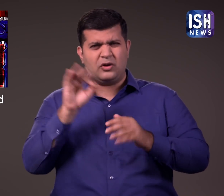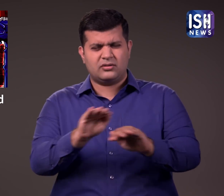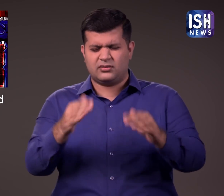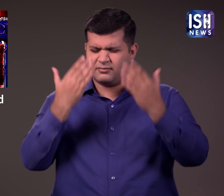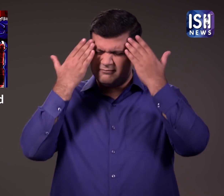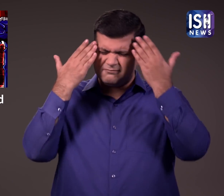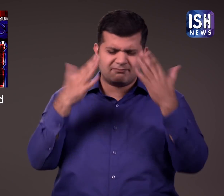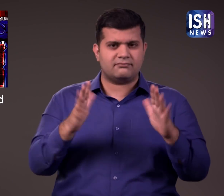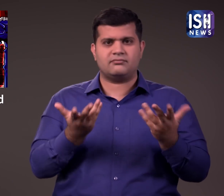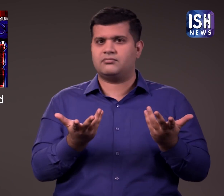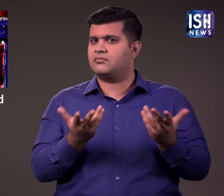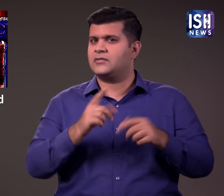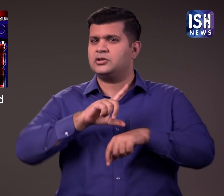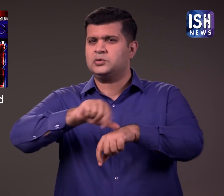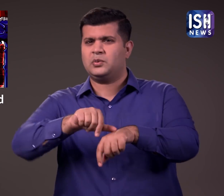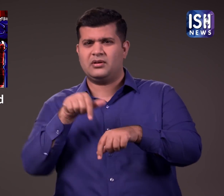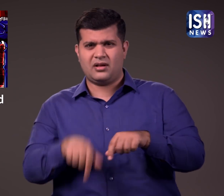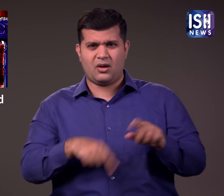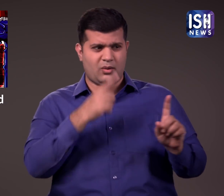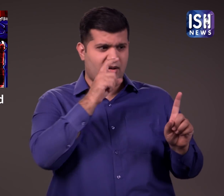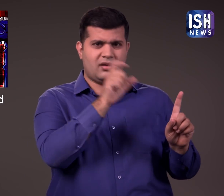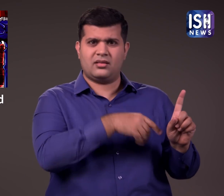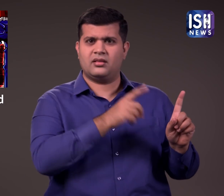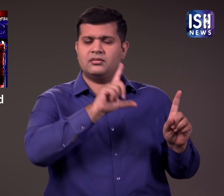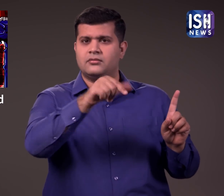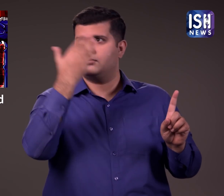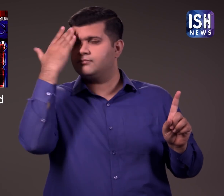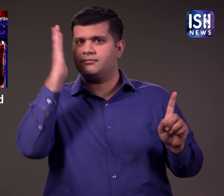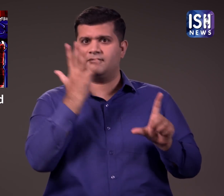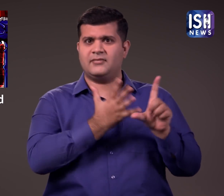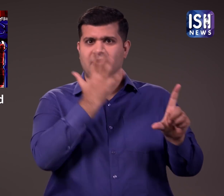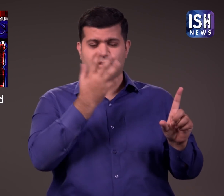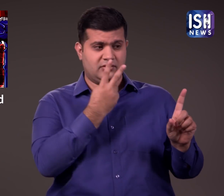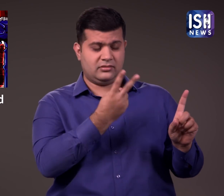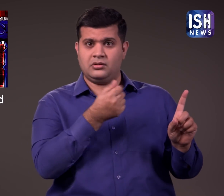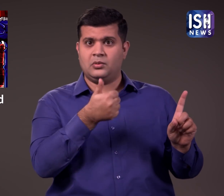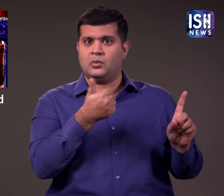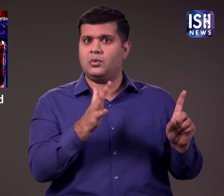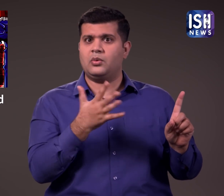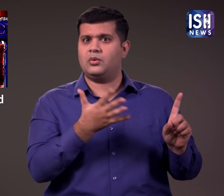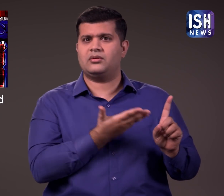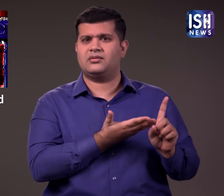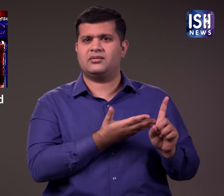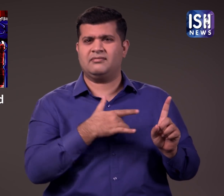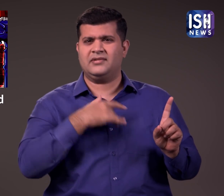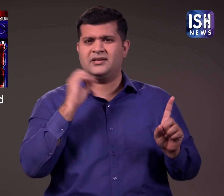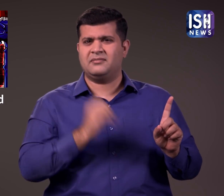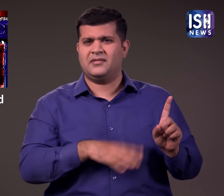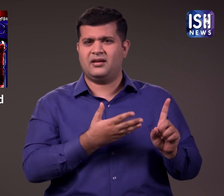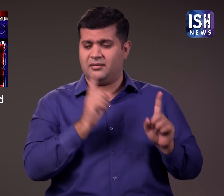This is very important. Children do not know this. Look at this girl she realised it so late